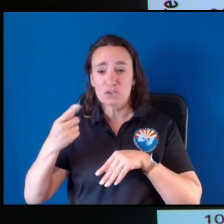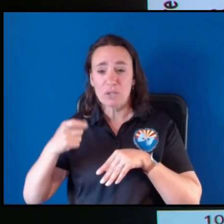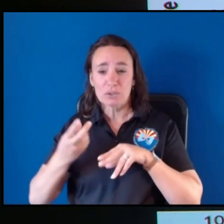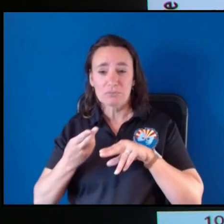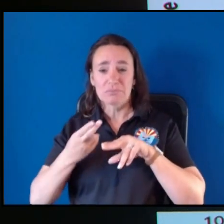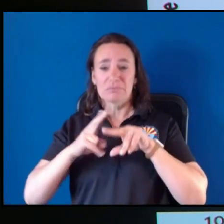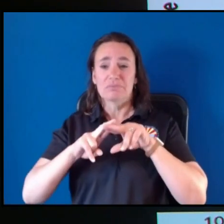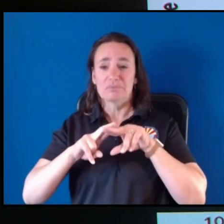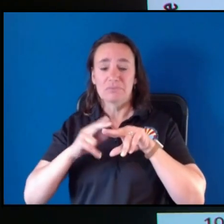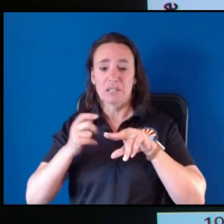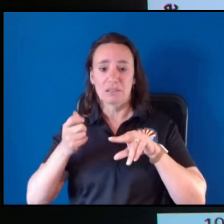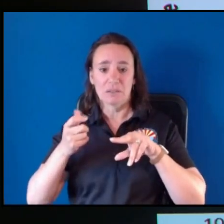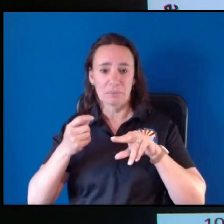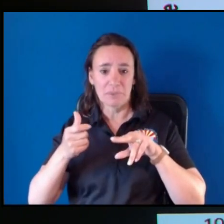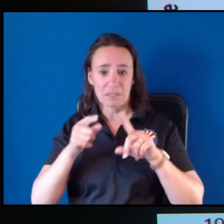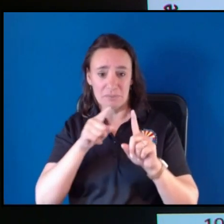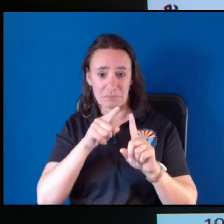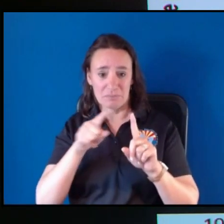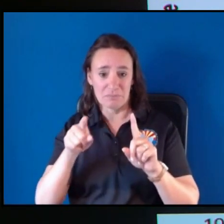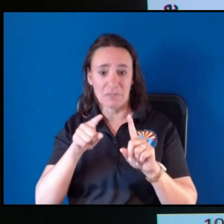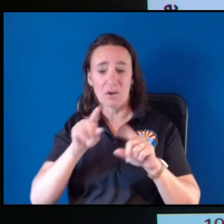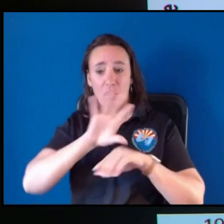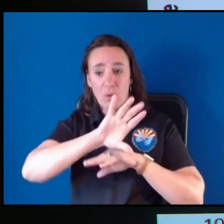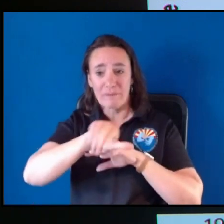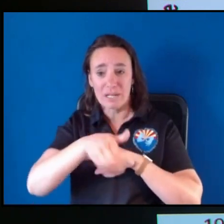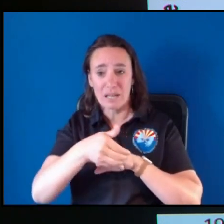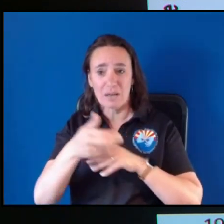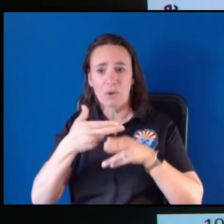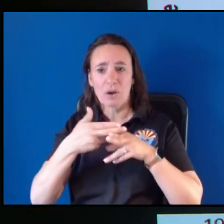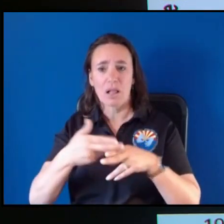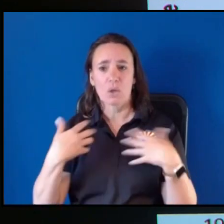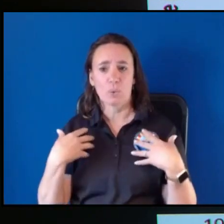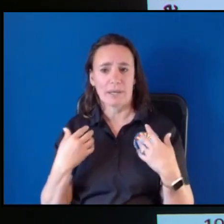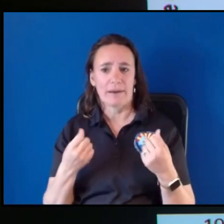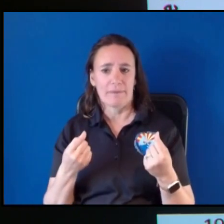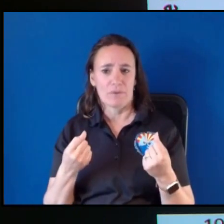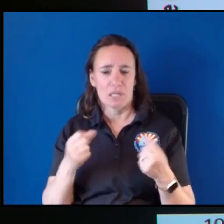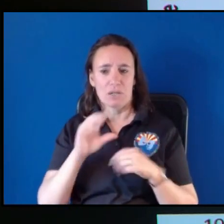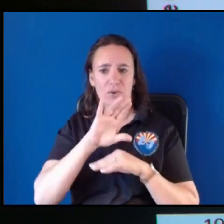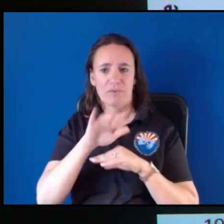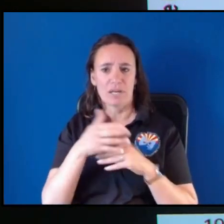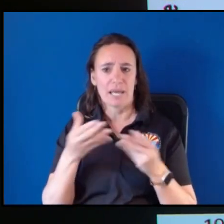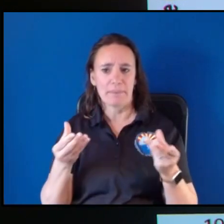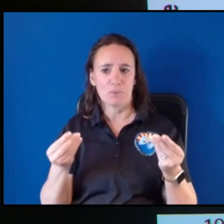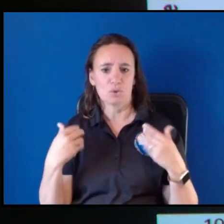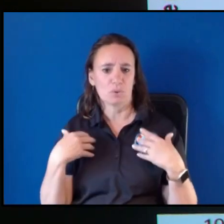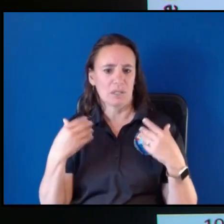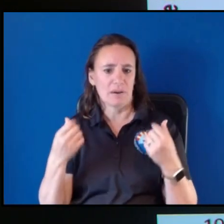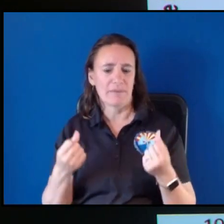call this the recovery. The overnight moisture recovery. Not very good the next two nights. And certainly low during the